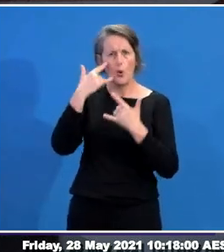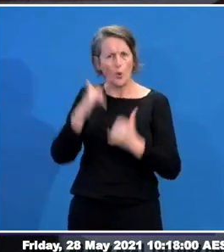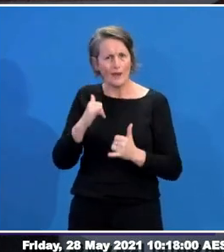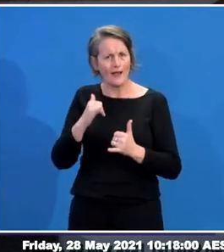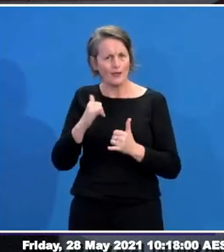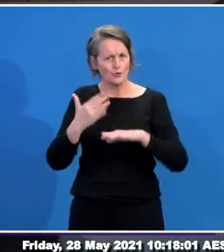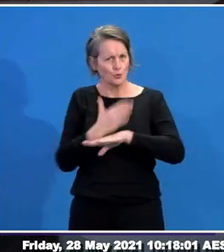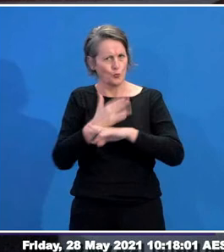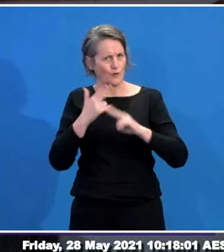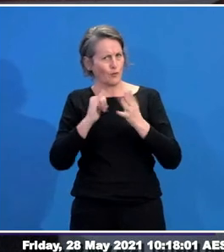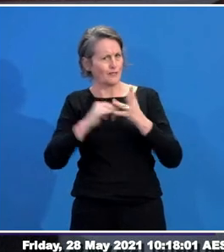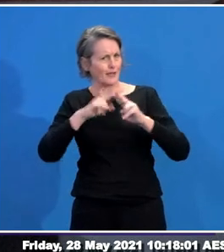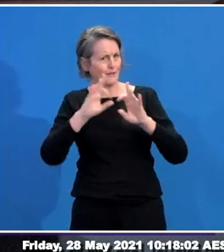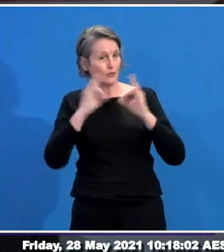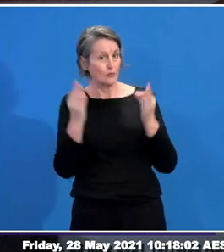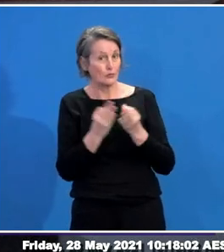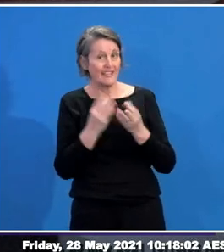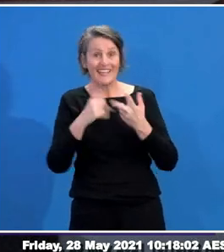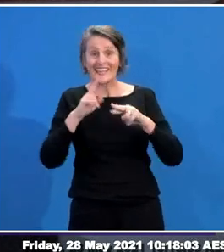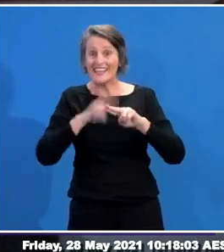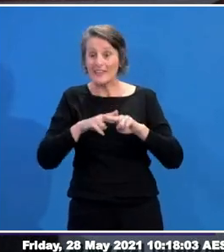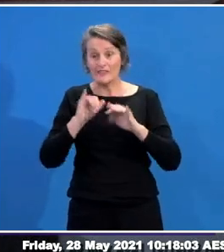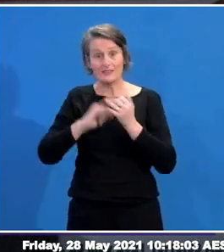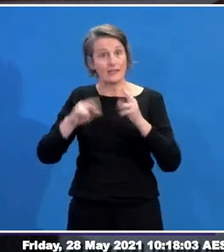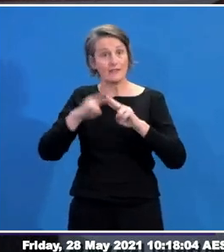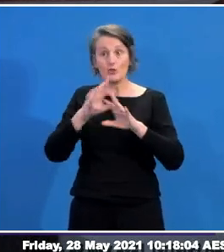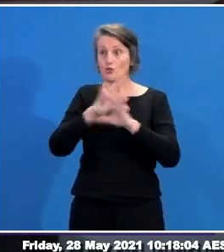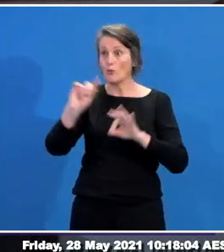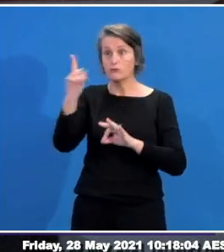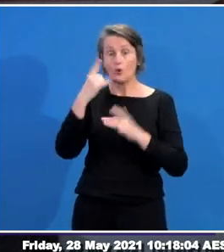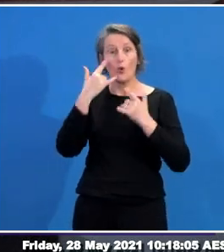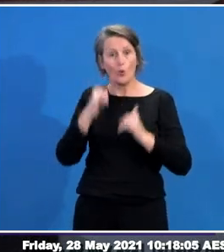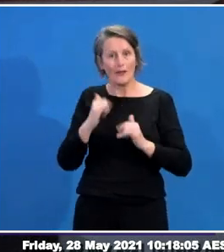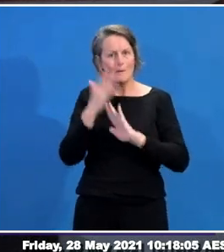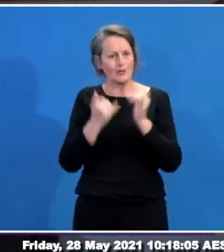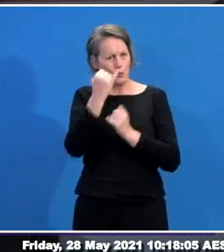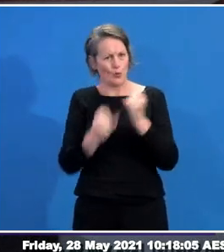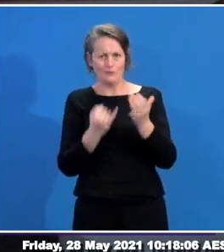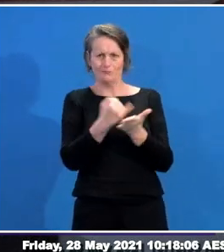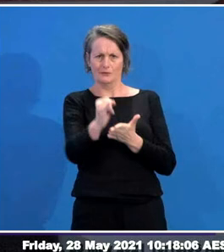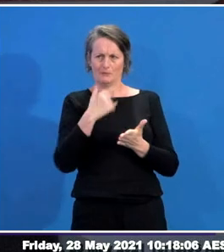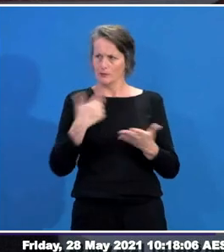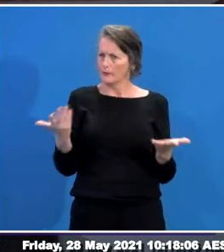If lawyers had not been engaged to deal with these matters, there would be a greater criticism because these matters were being dealt with in-house.